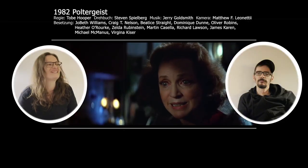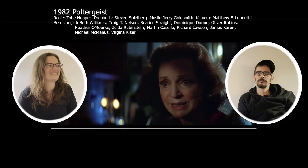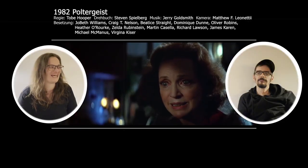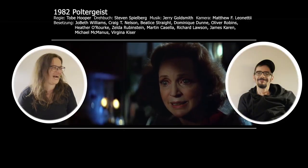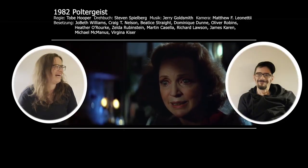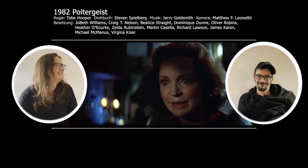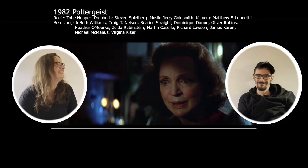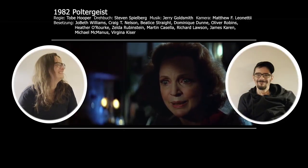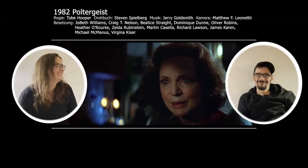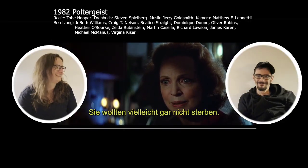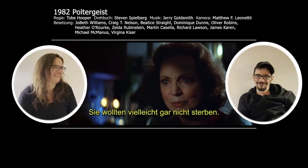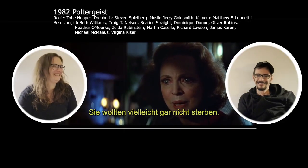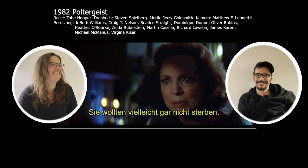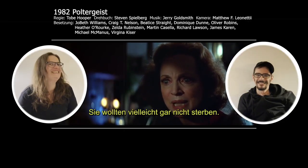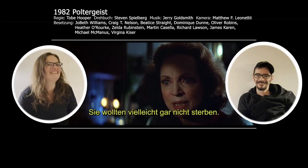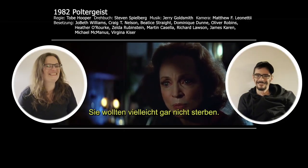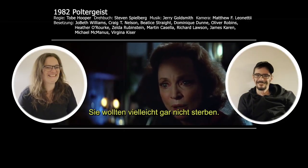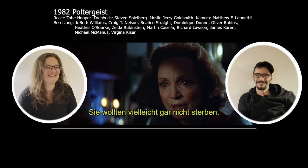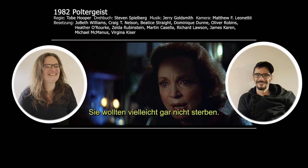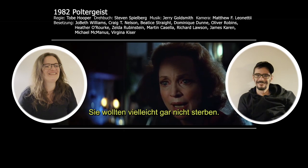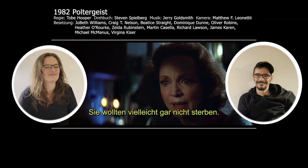Yeeeeesssss ssssssssss.